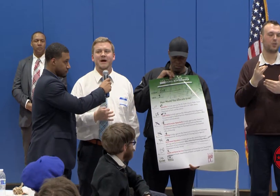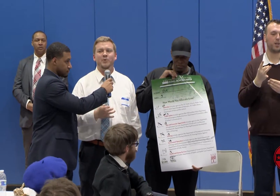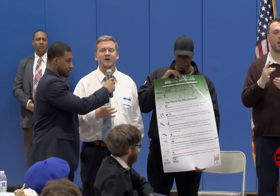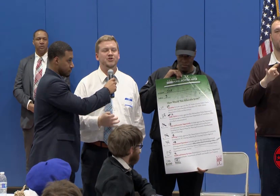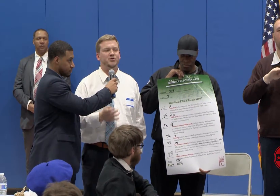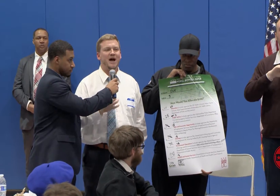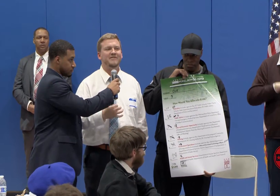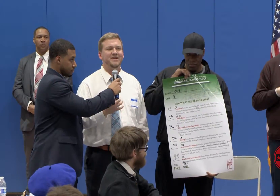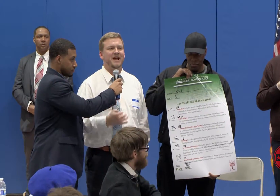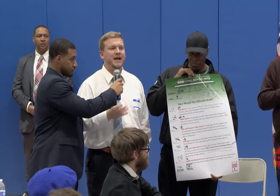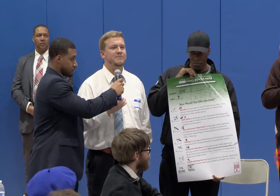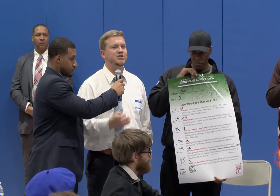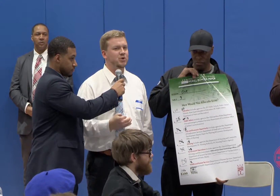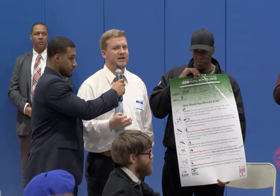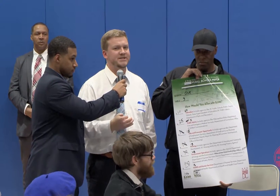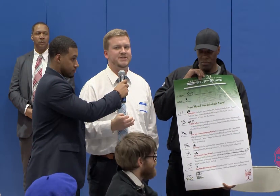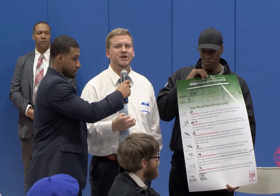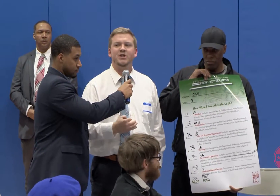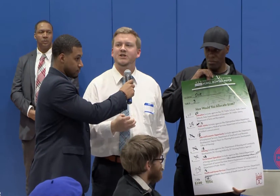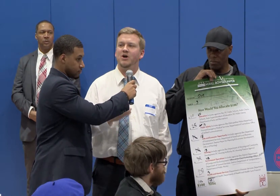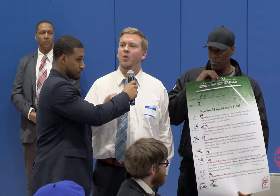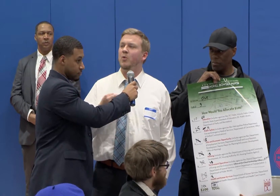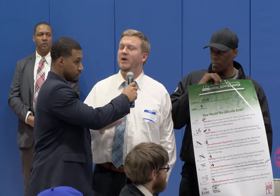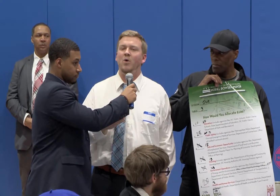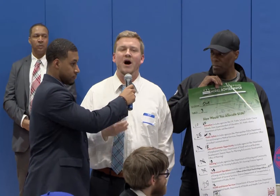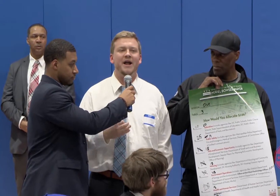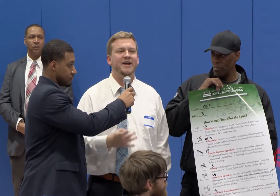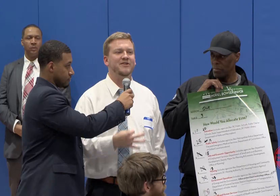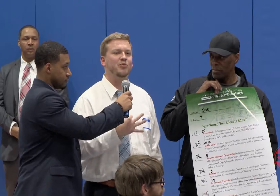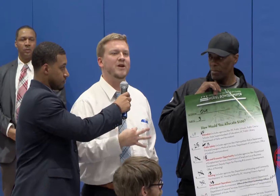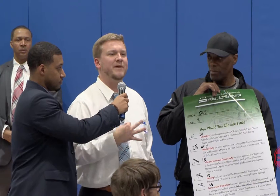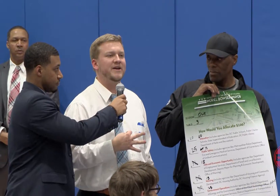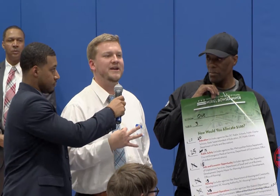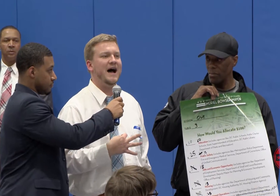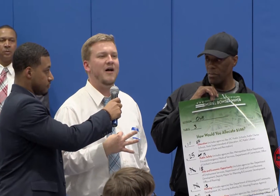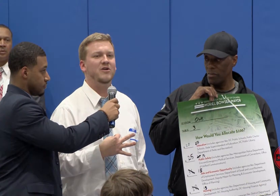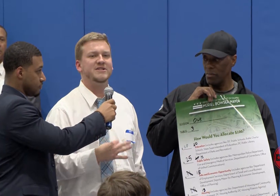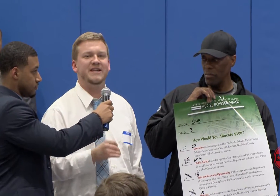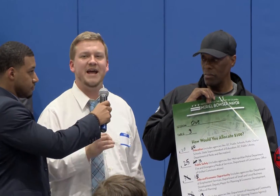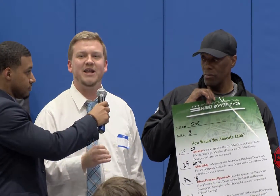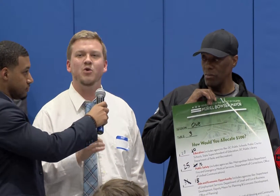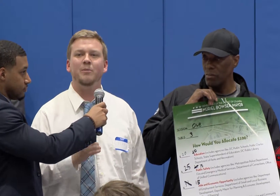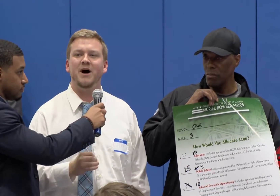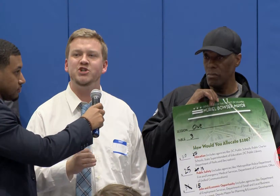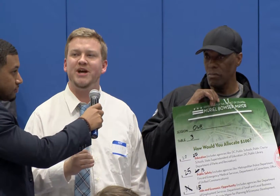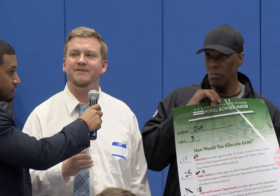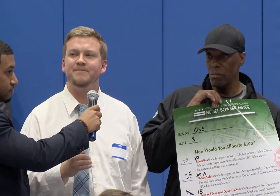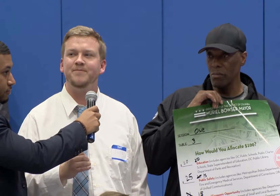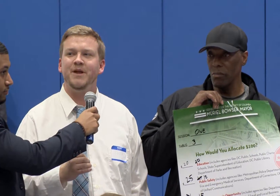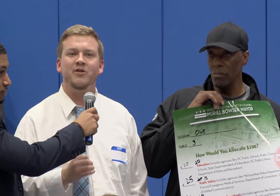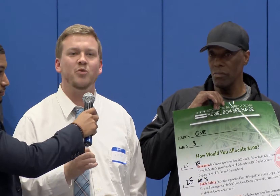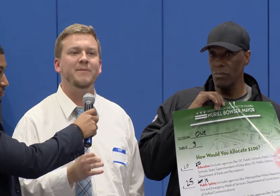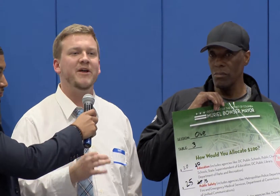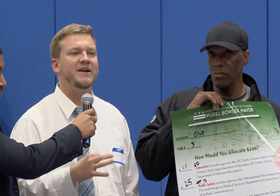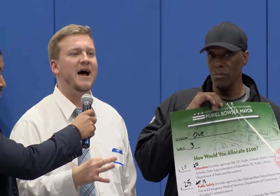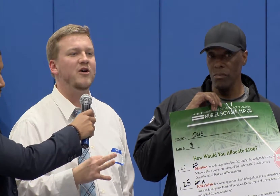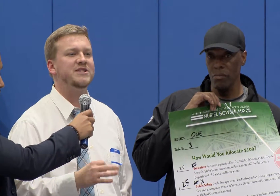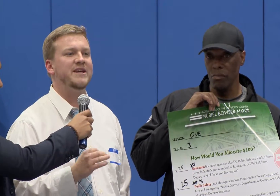OPERATOR TO DRIVE THE SAME STREETS. SO WHAT WE WANT IS $3 MILLION IN THE ANNUAL BUDGET, $3 MILLION IN